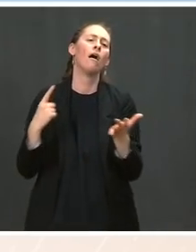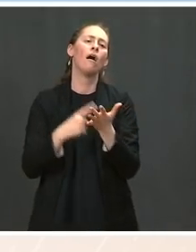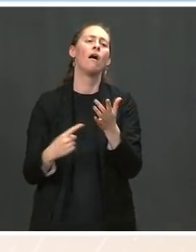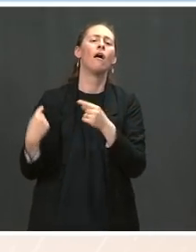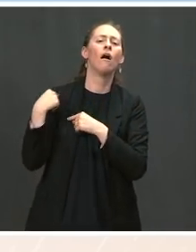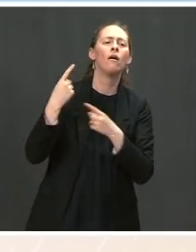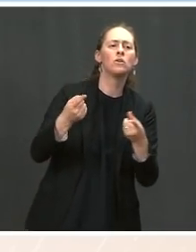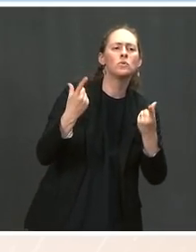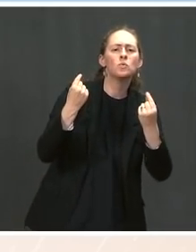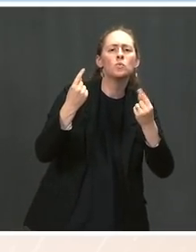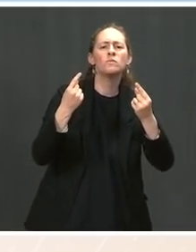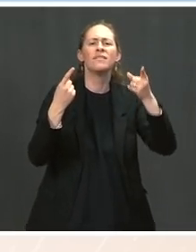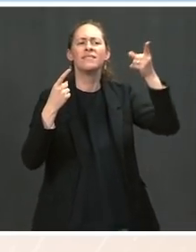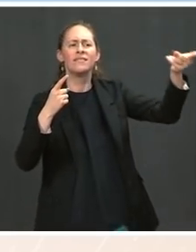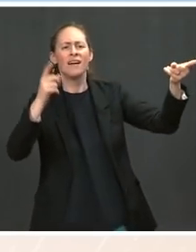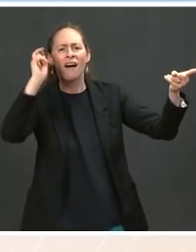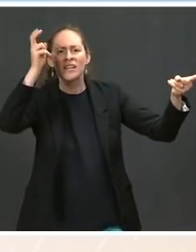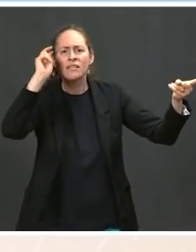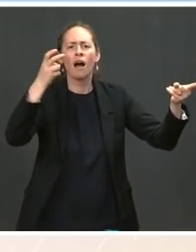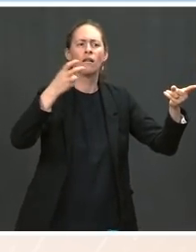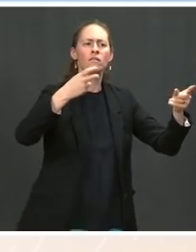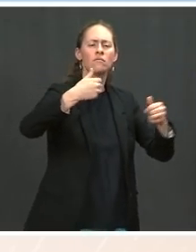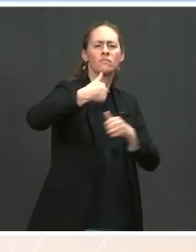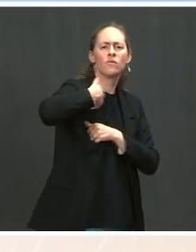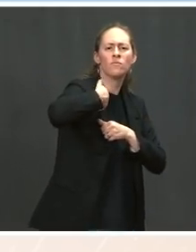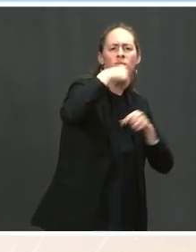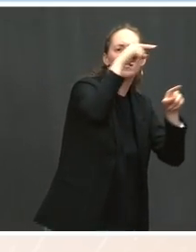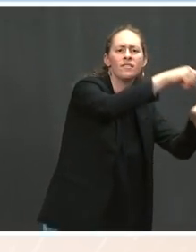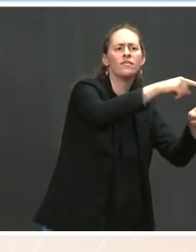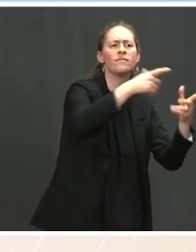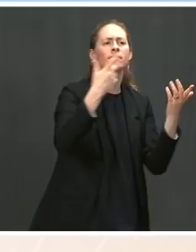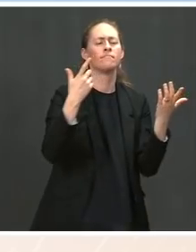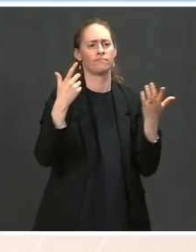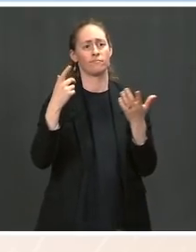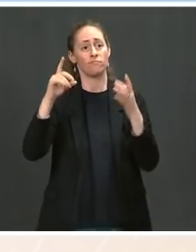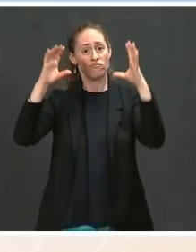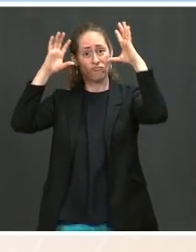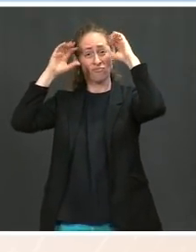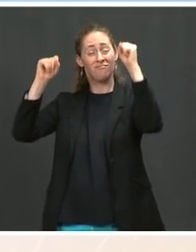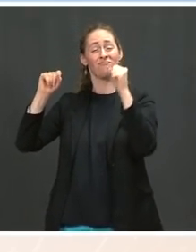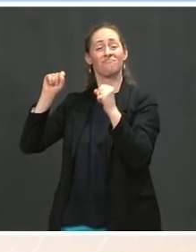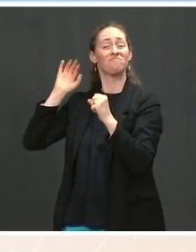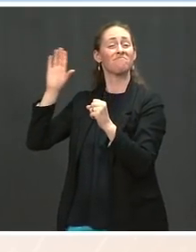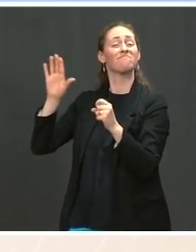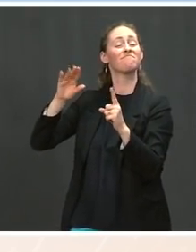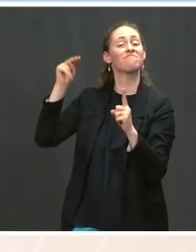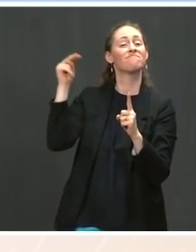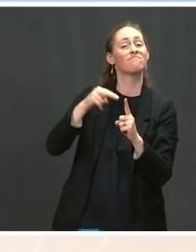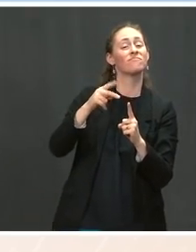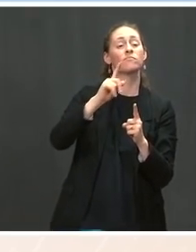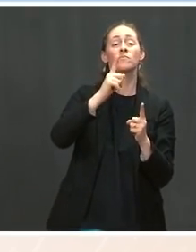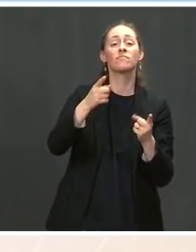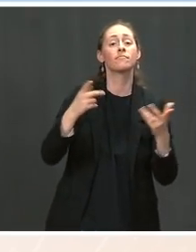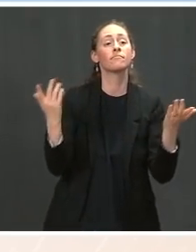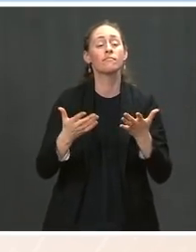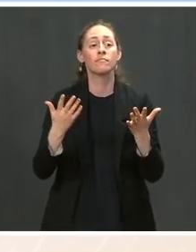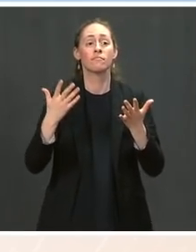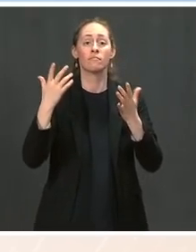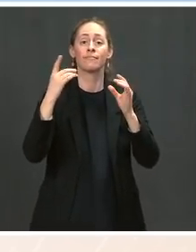for that period of time, as you well know. And his view is that, you know, when you talk about a conditions-based withdrawal,